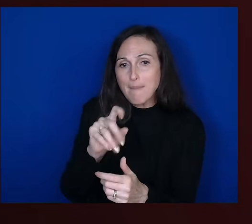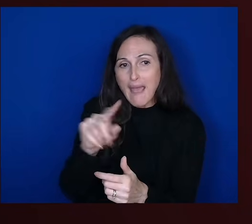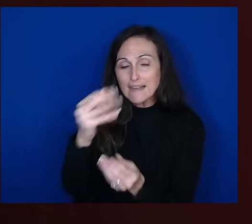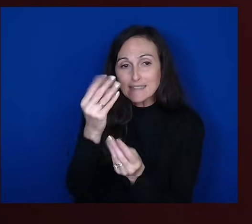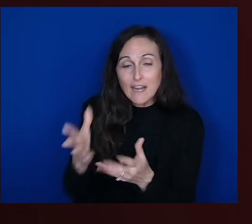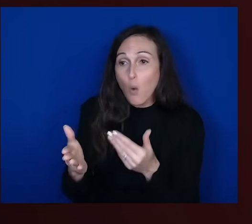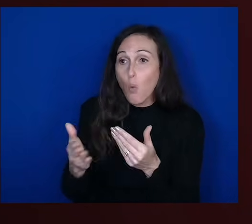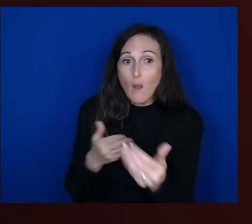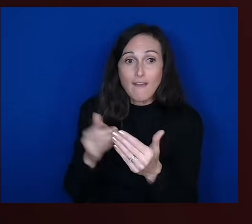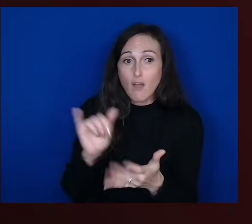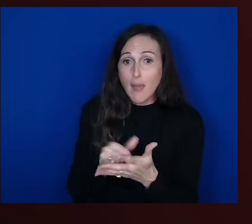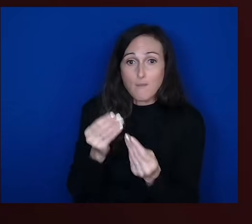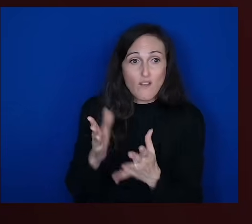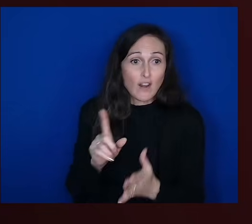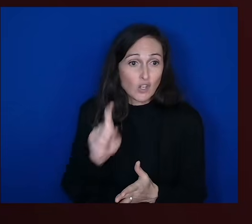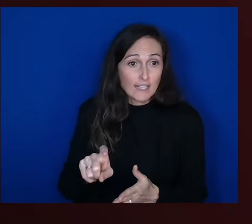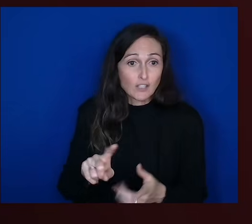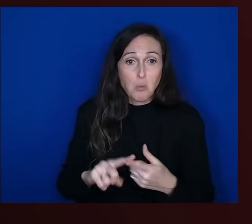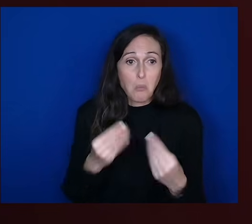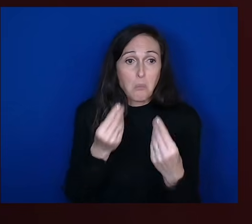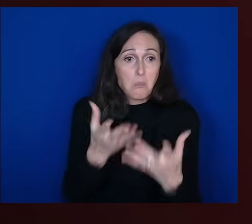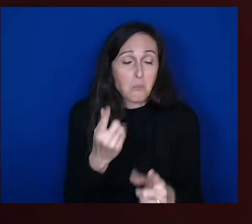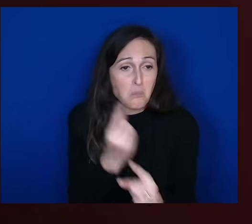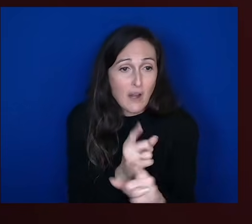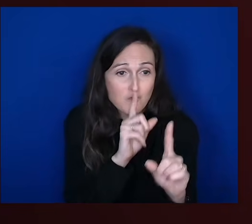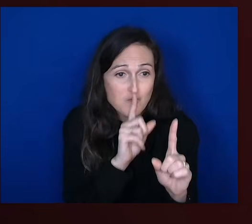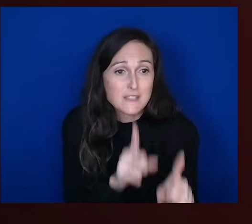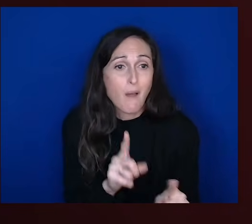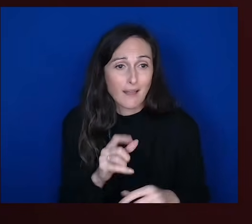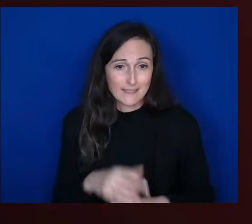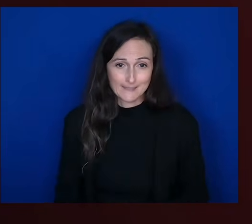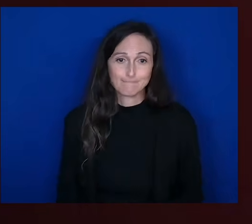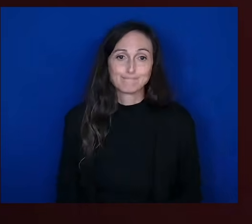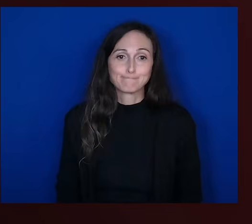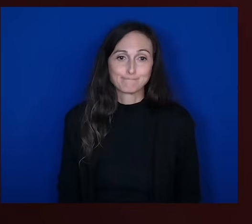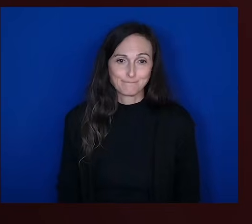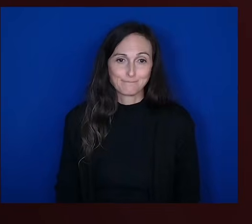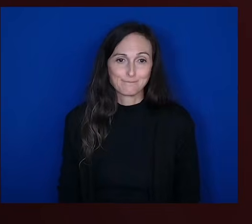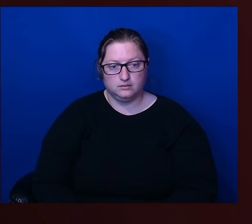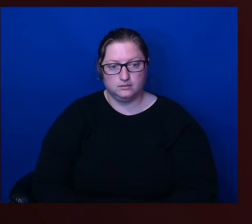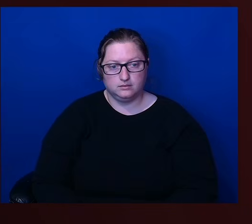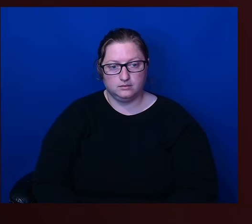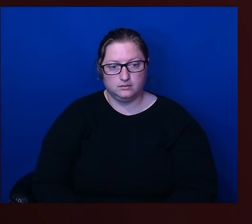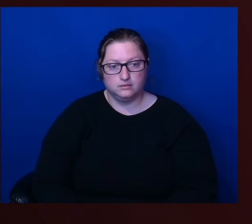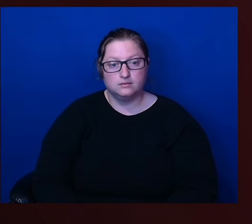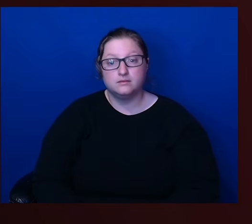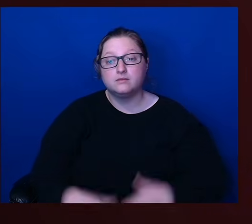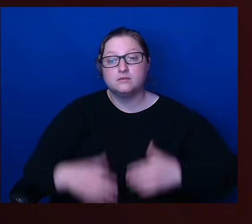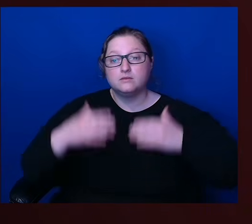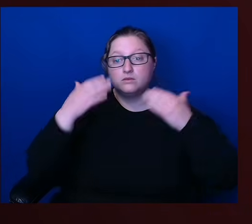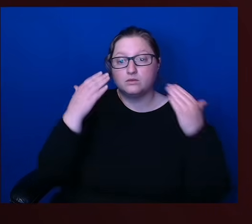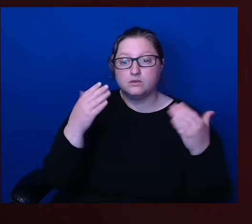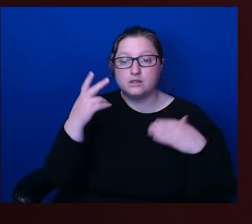in order to give that response. So, now let's take a look at what John was showing,